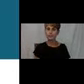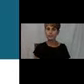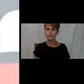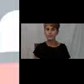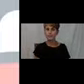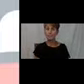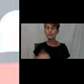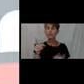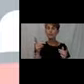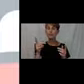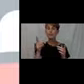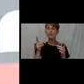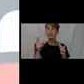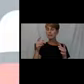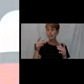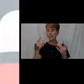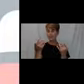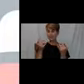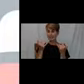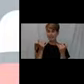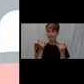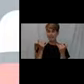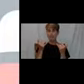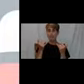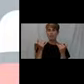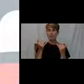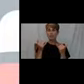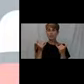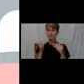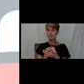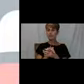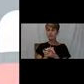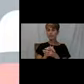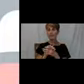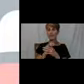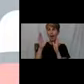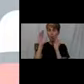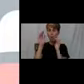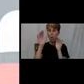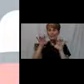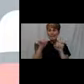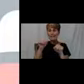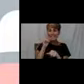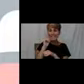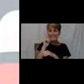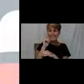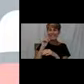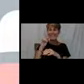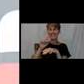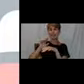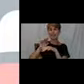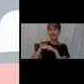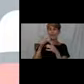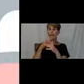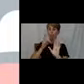So as we get started today, as you hopefully can see in your video, we are joined by Tabitha and Katie